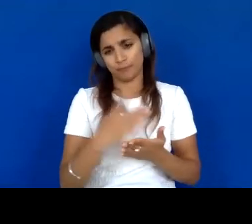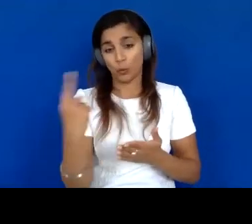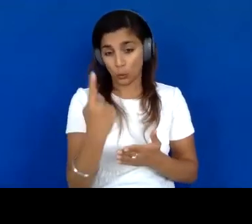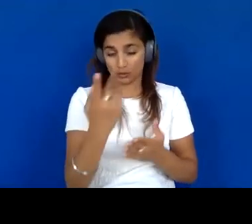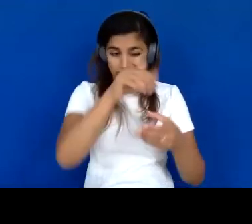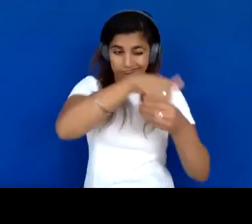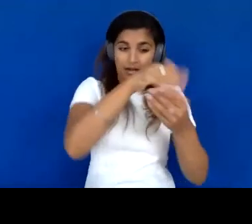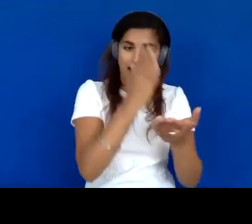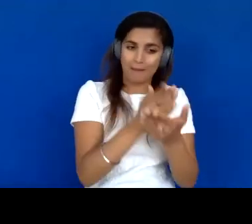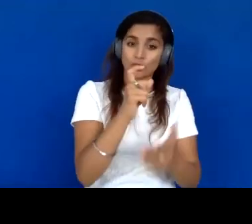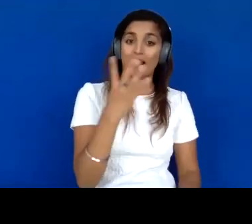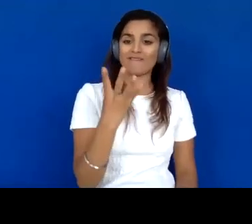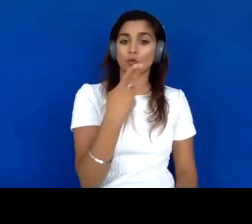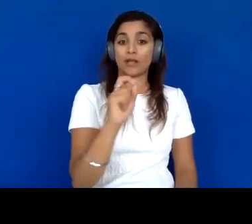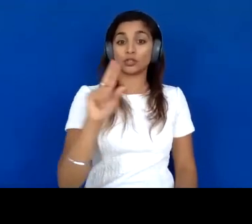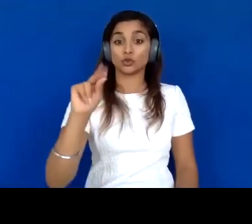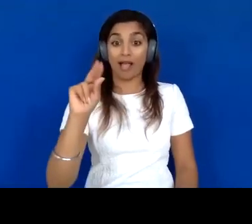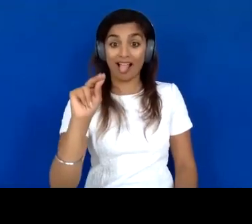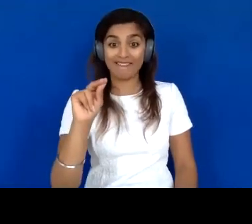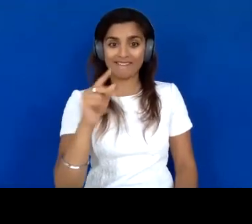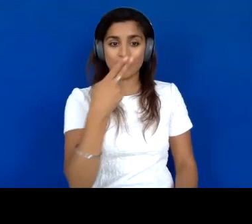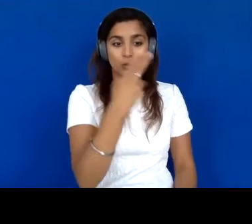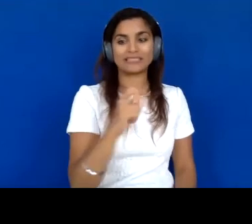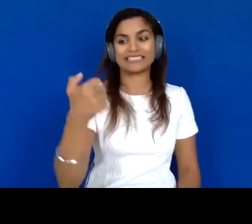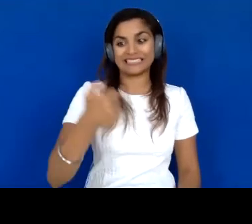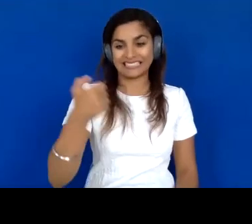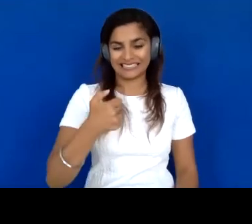Four's 2012 and 2016 Paralympic campaigns and pacifically does this